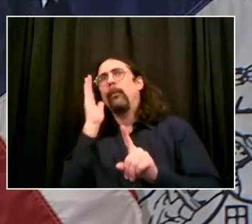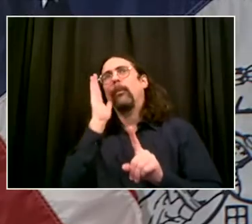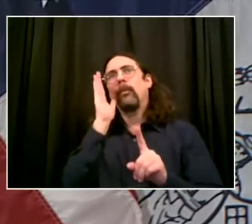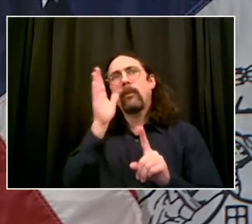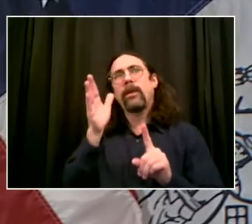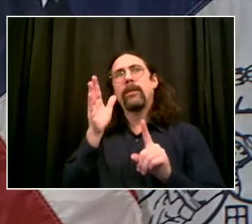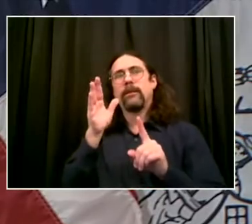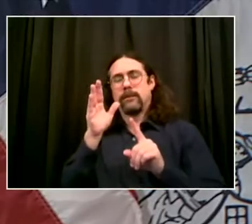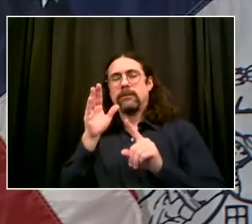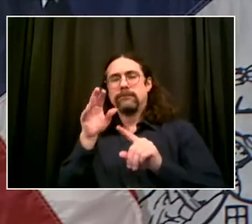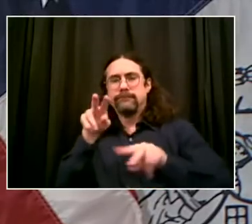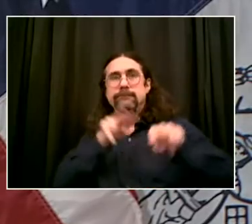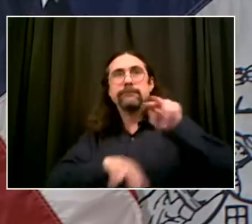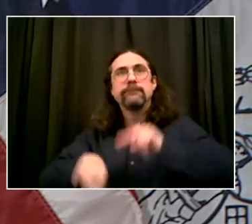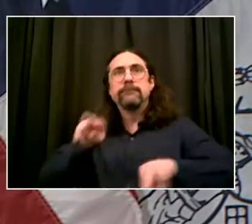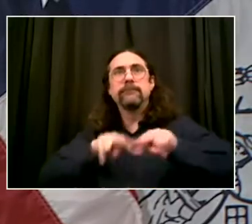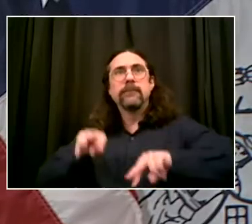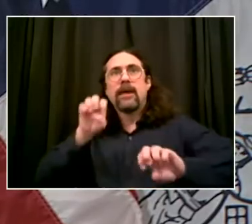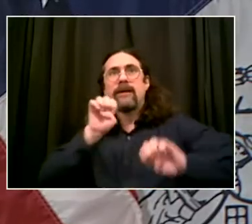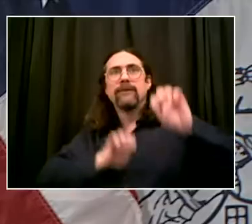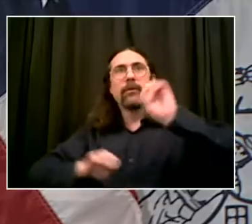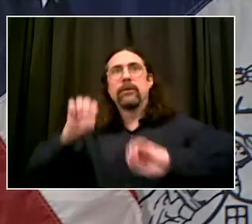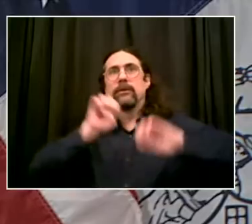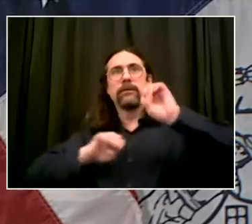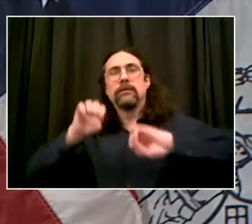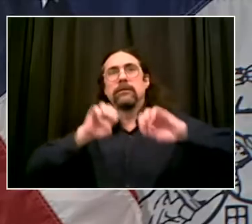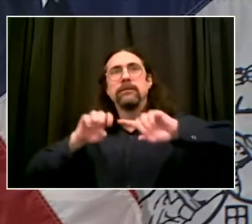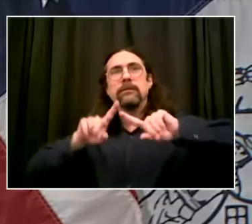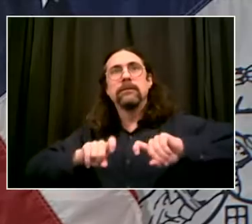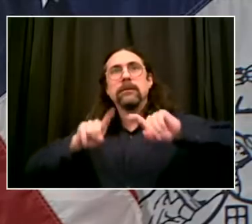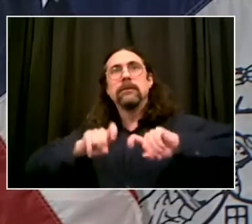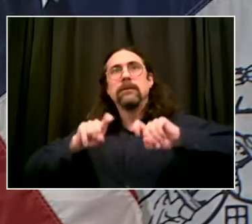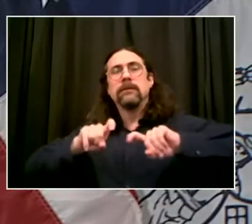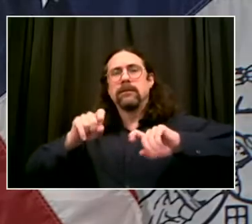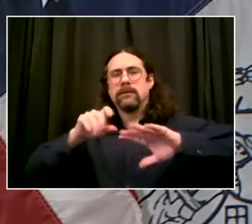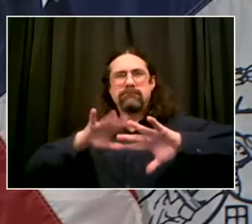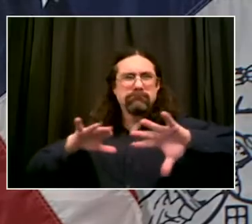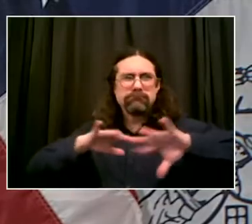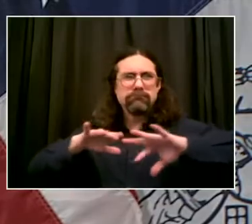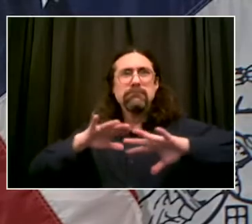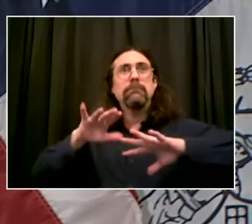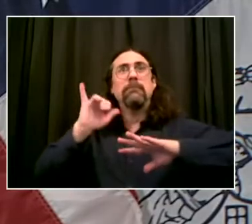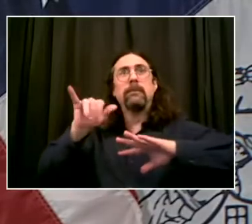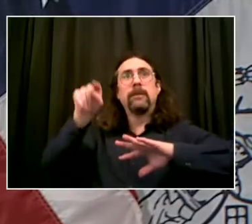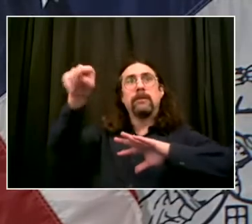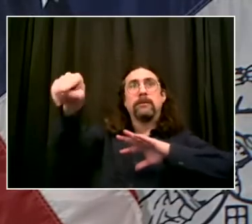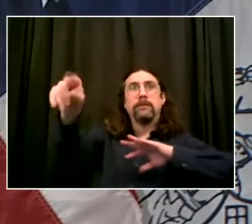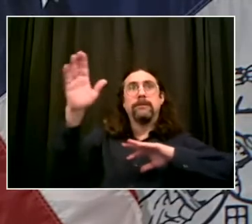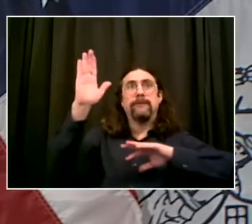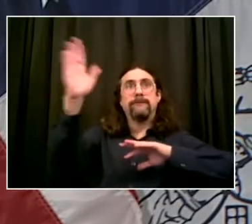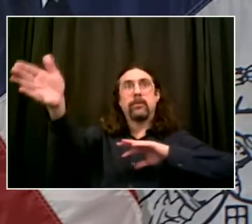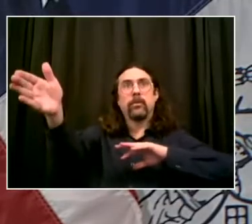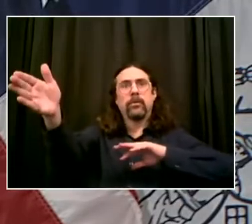LOW STTE IN THE FUTURE DO HAVE QUANTIFIABLE METRICS YOU CAN